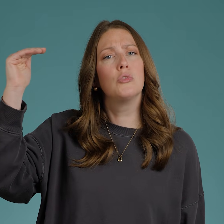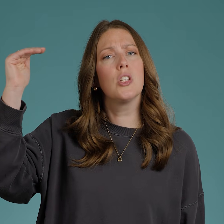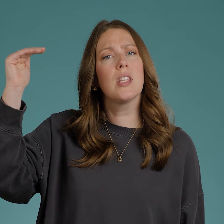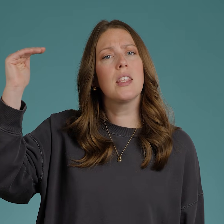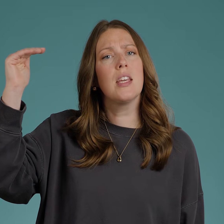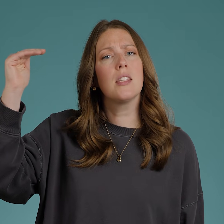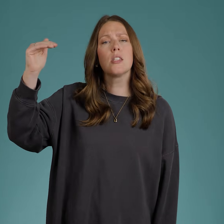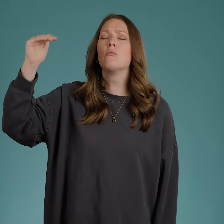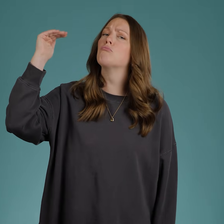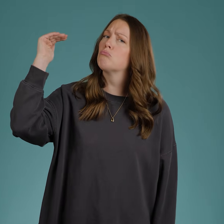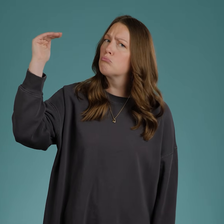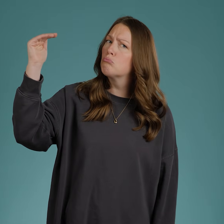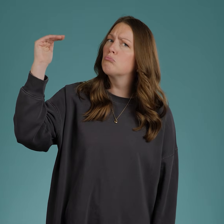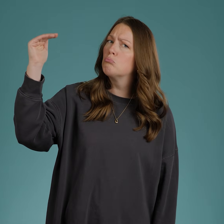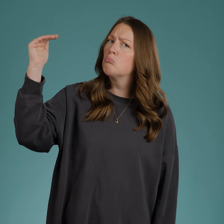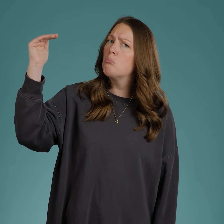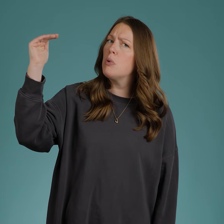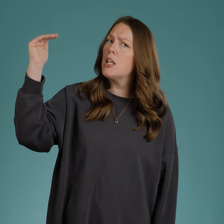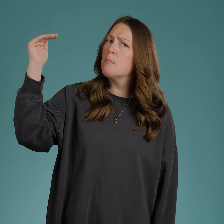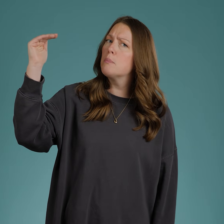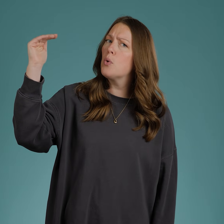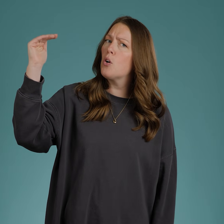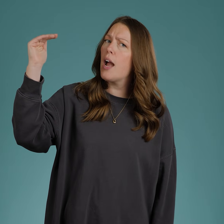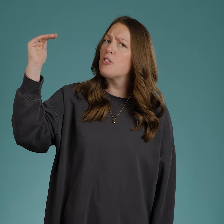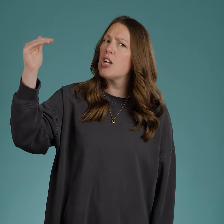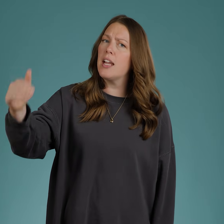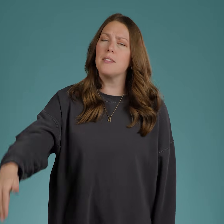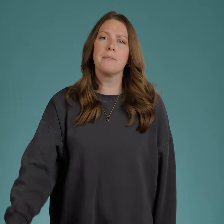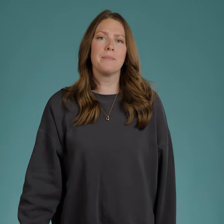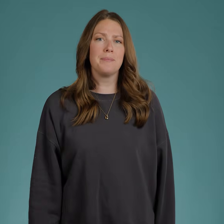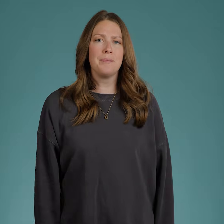Just like this. Medium or average height.